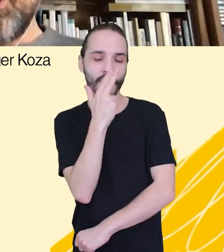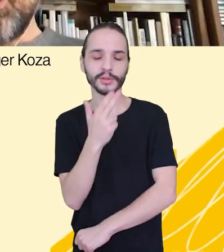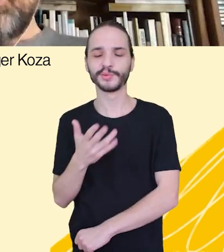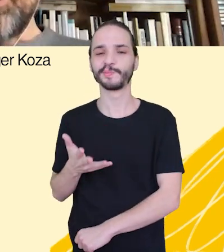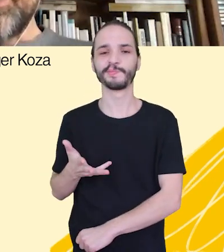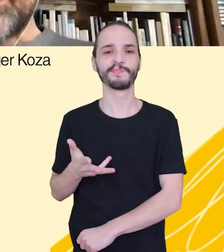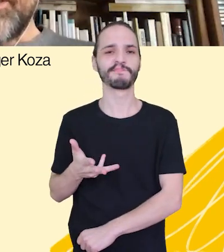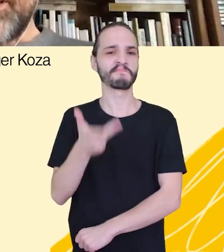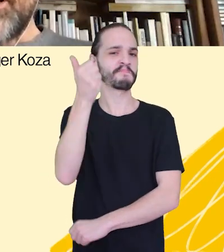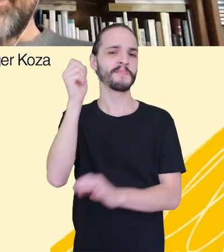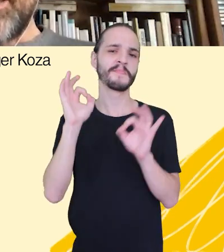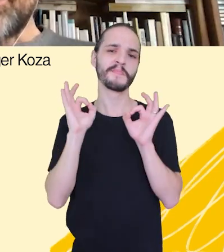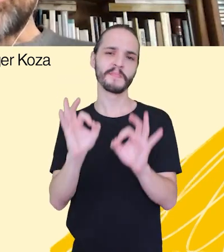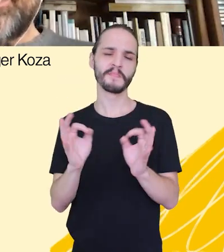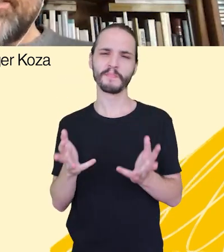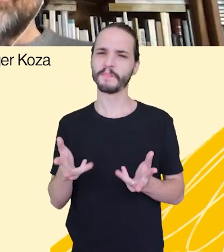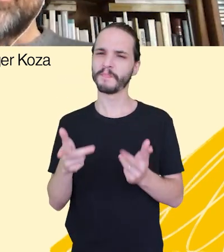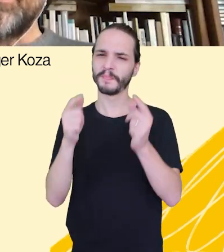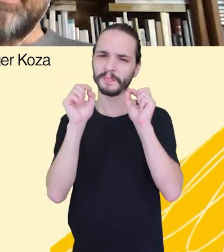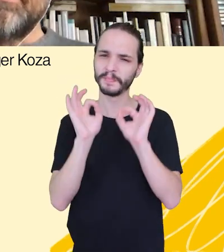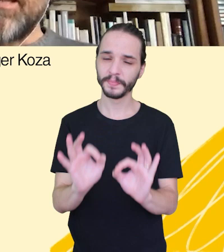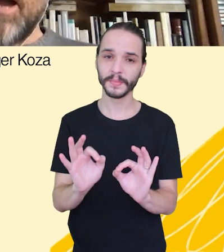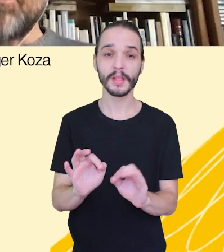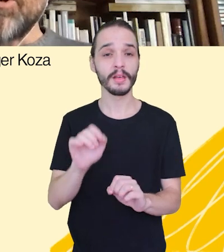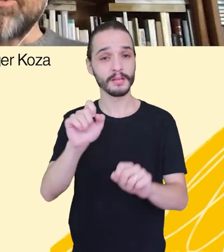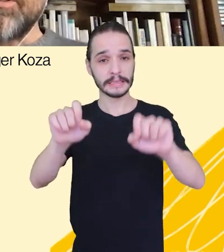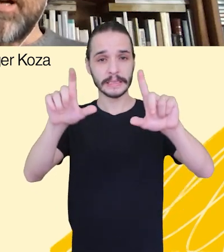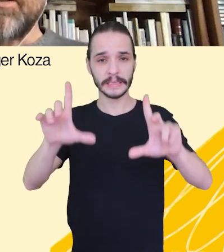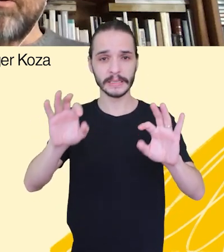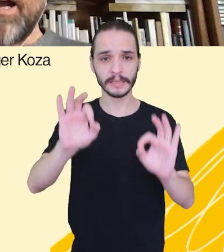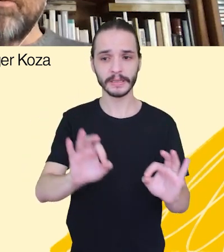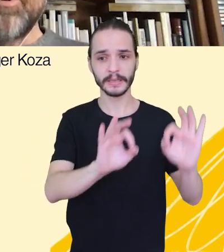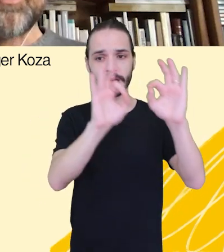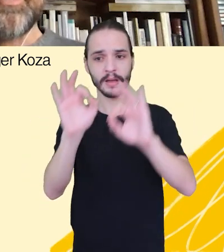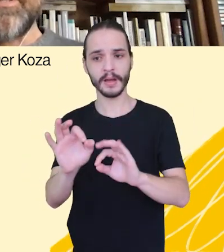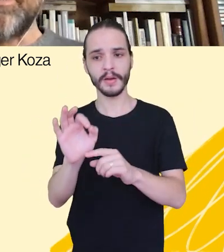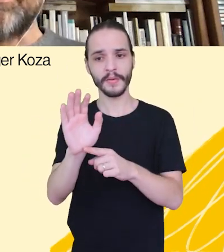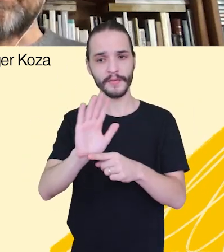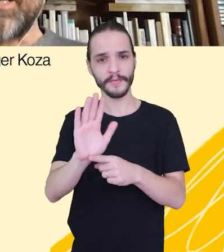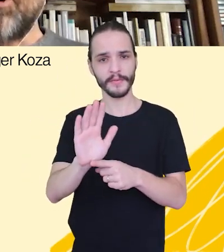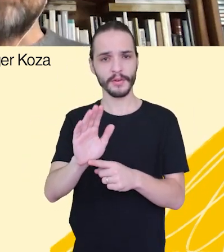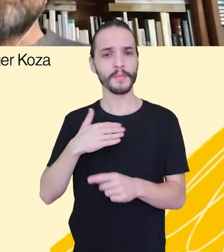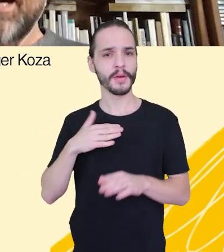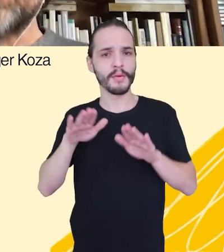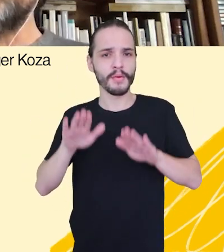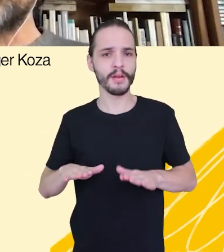Which is the scene in I Was at Home, But